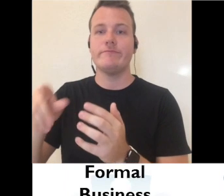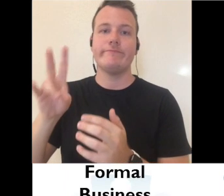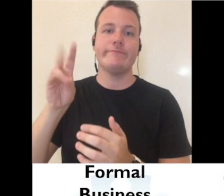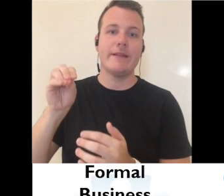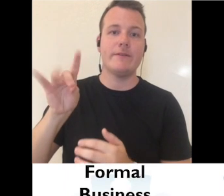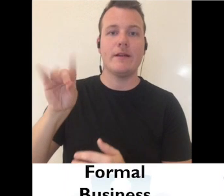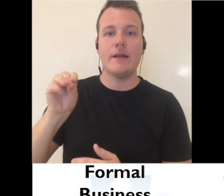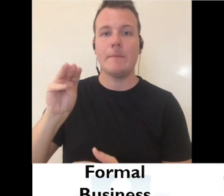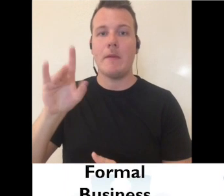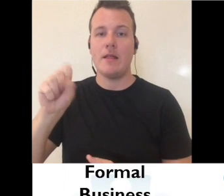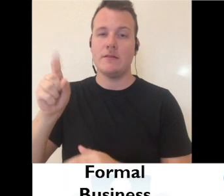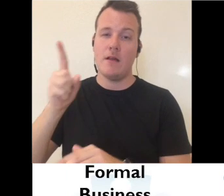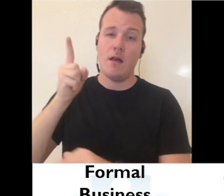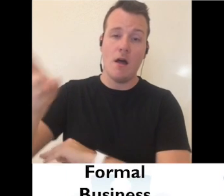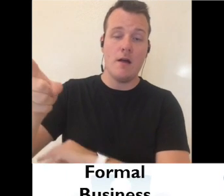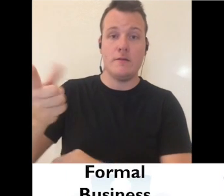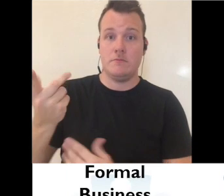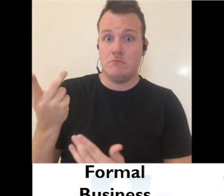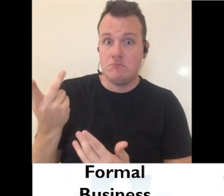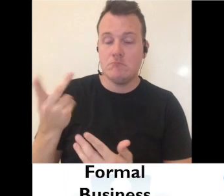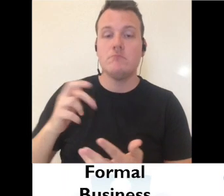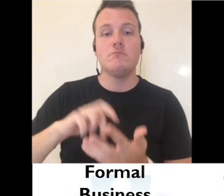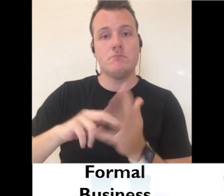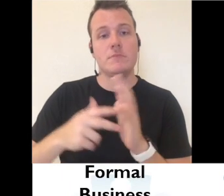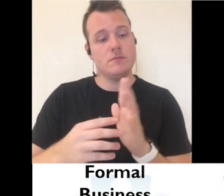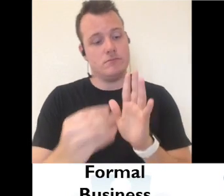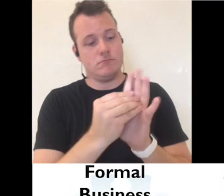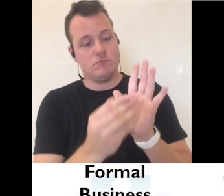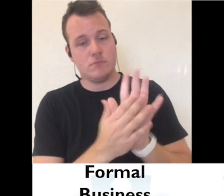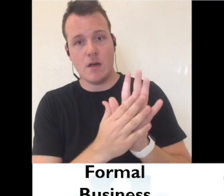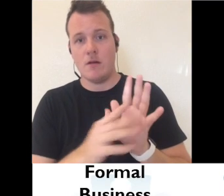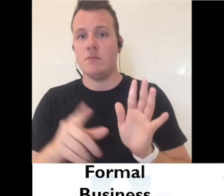have those issues, that have to take off a day, spend the night ,and then come back